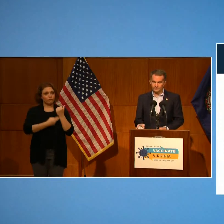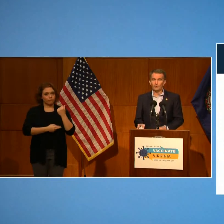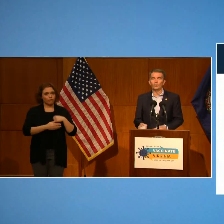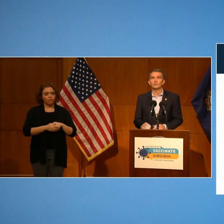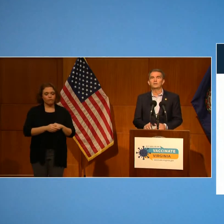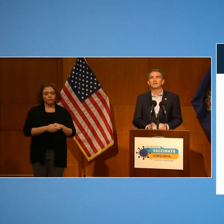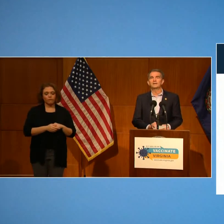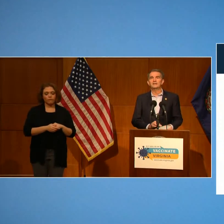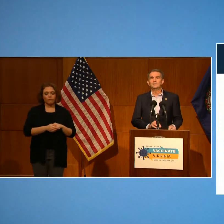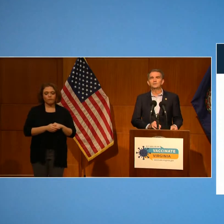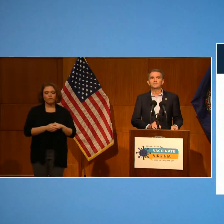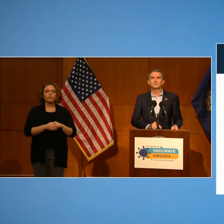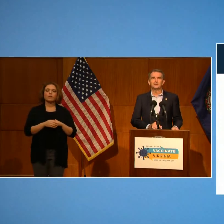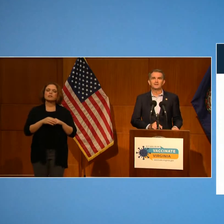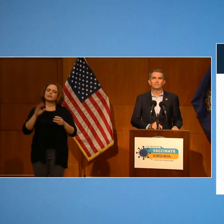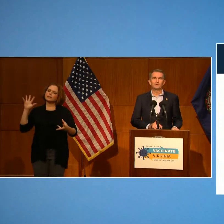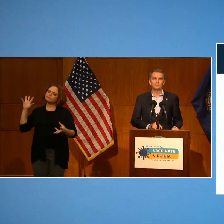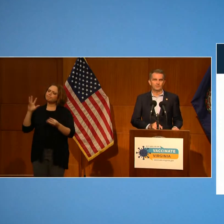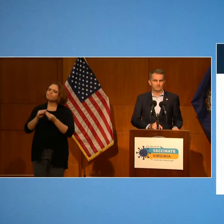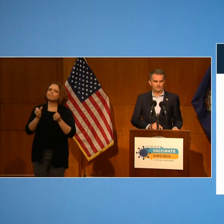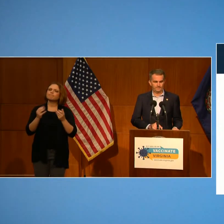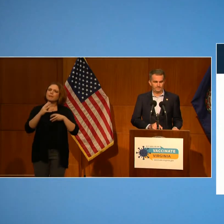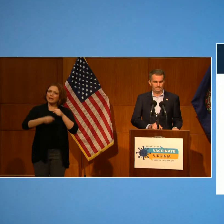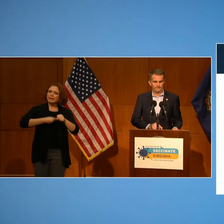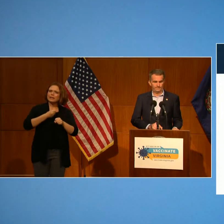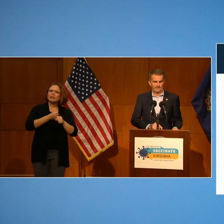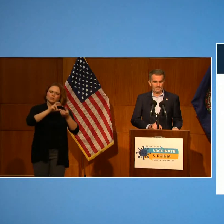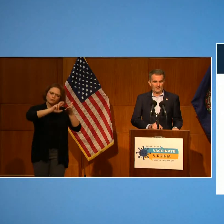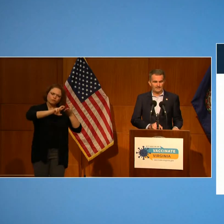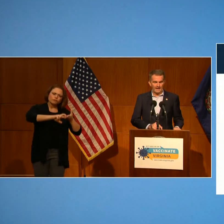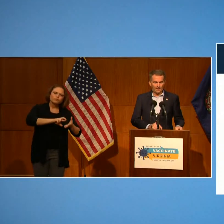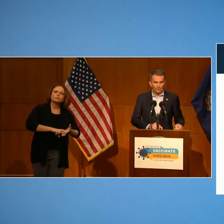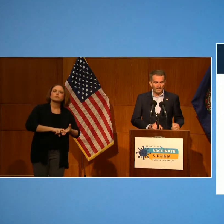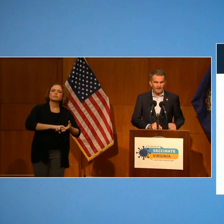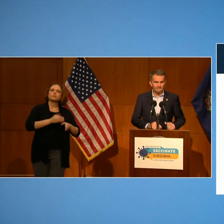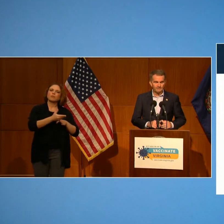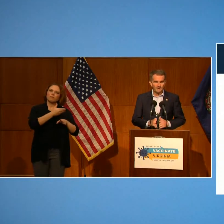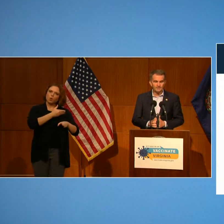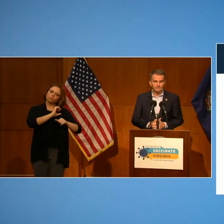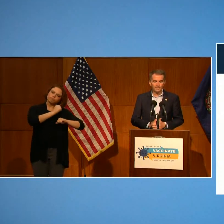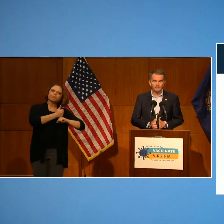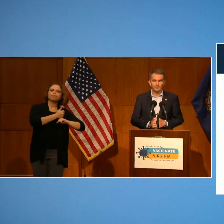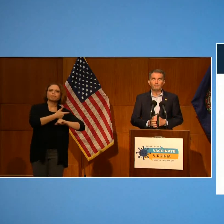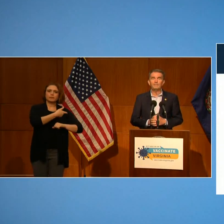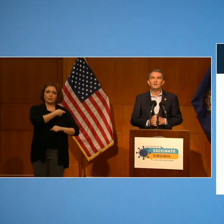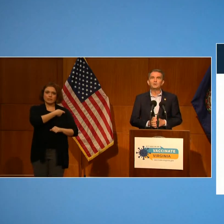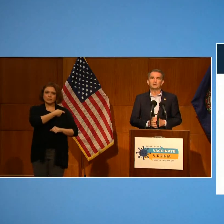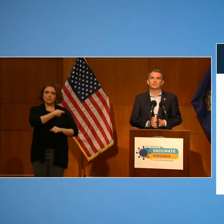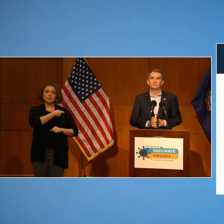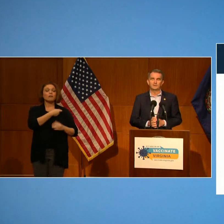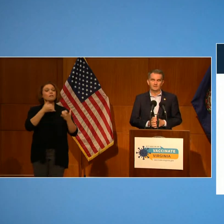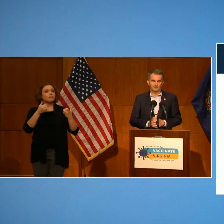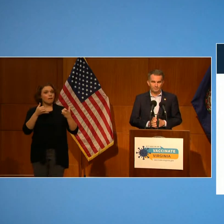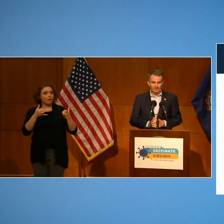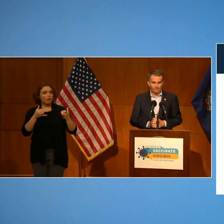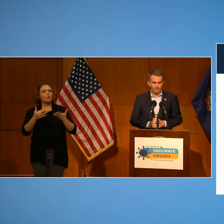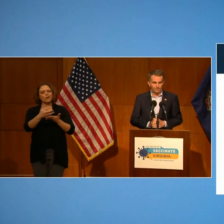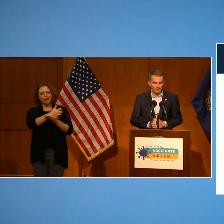AND EFFECTIVE. THEY WERE MADE